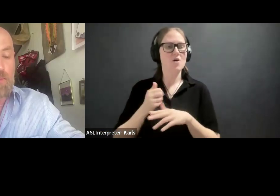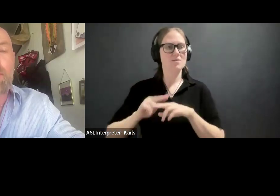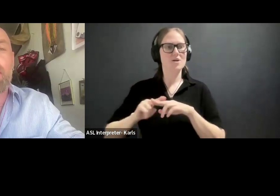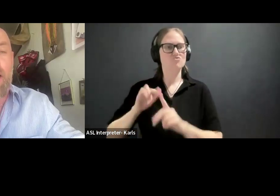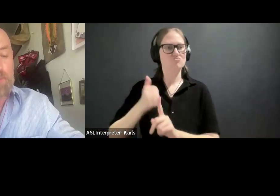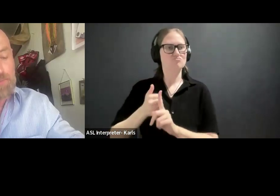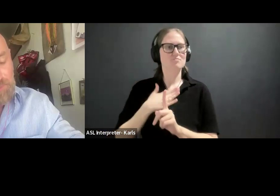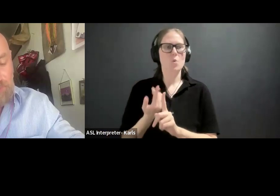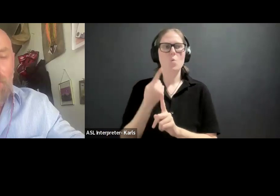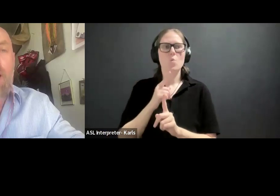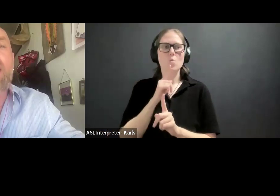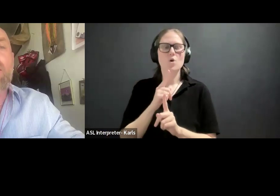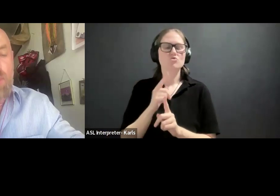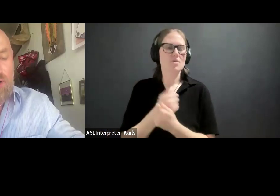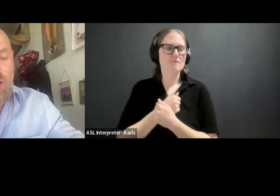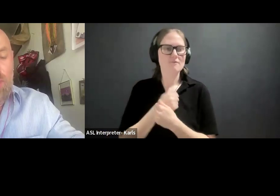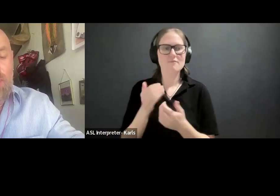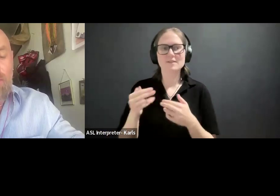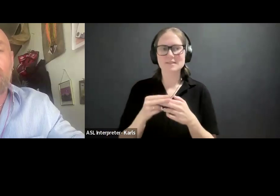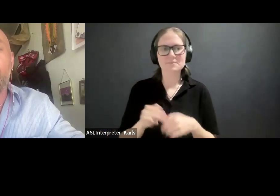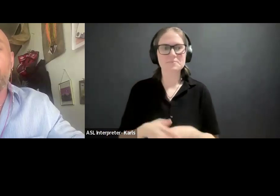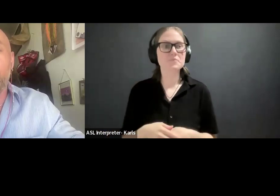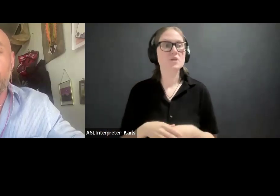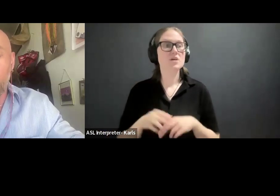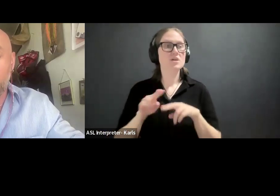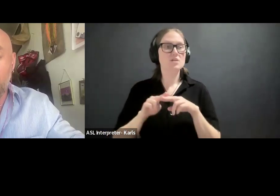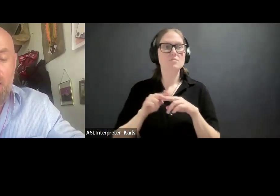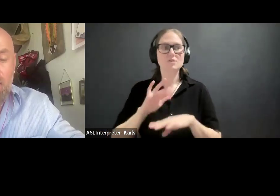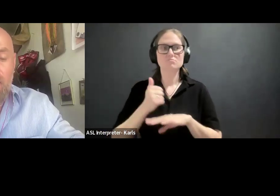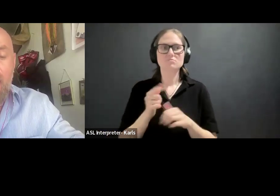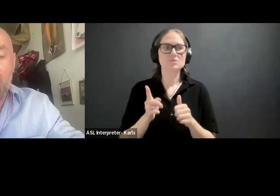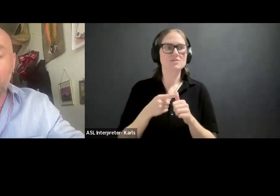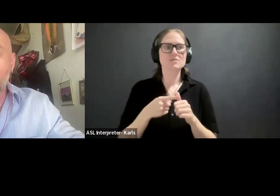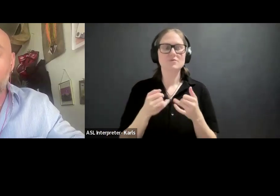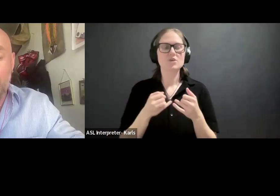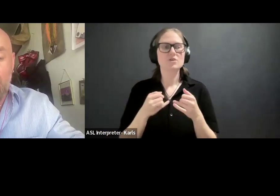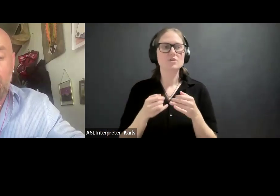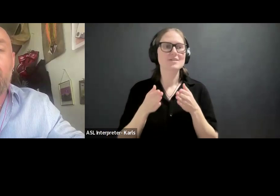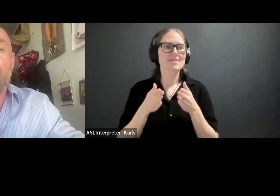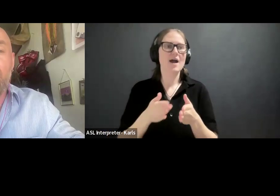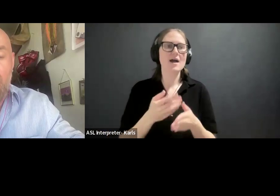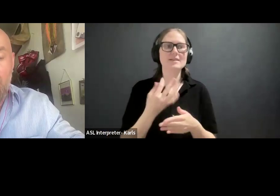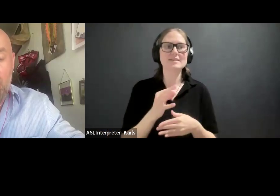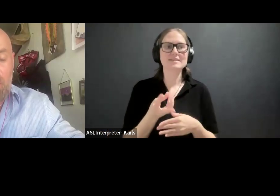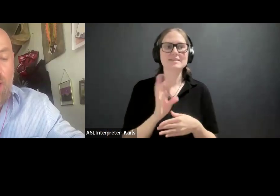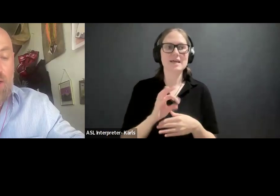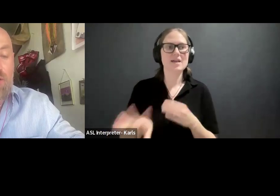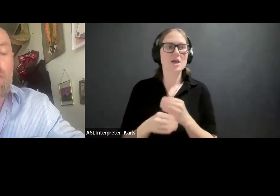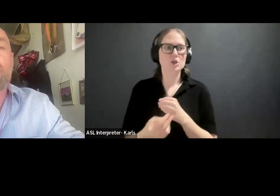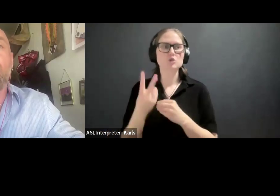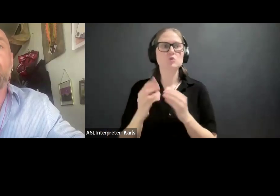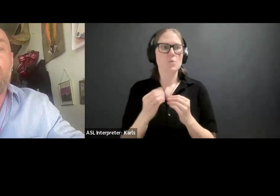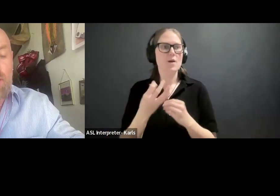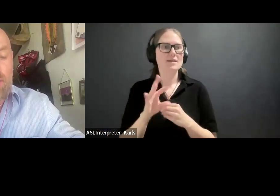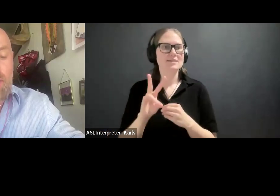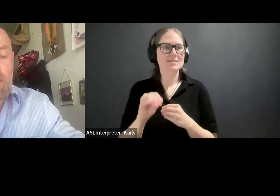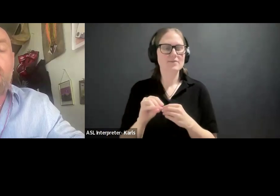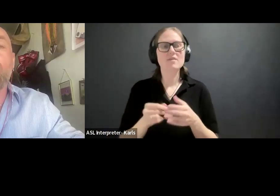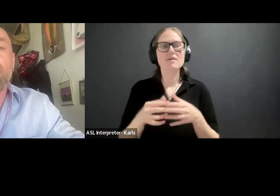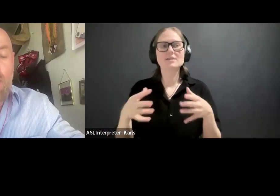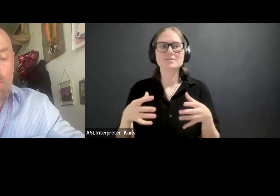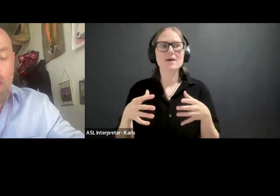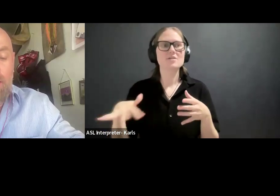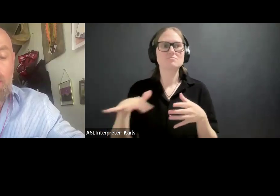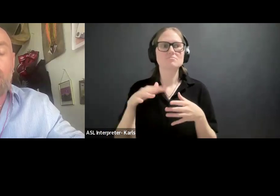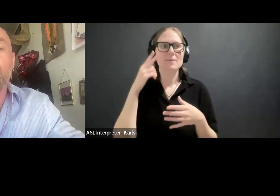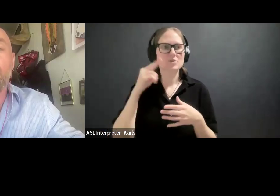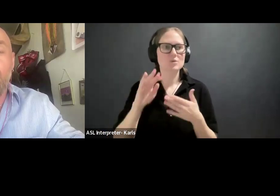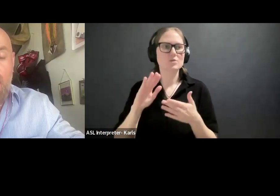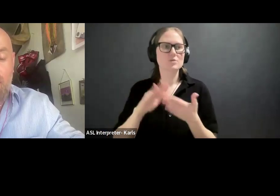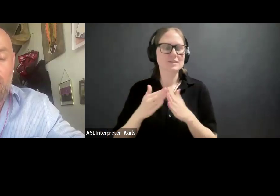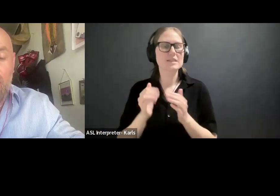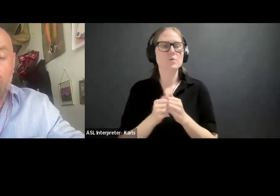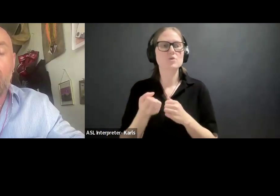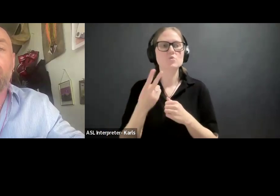Next slide. The Metro opened its first line in 1969, added two more in 1970, and then expanded to stretch across Mexico City with 12 lines that convey 4.5 million passengers